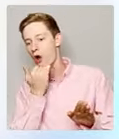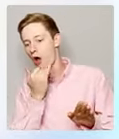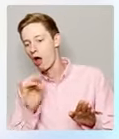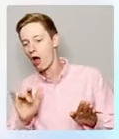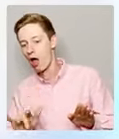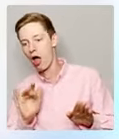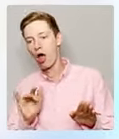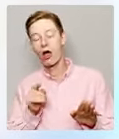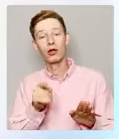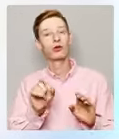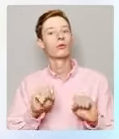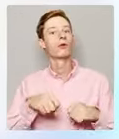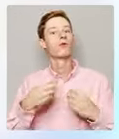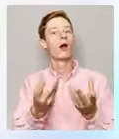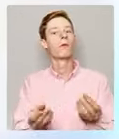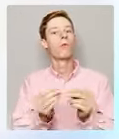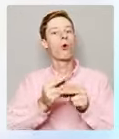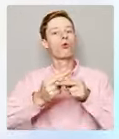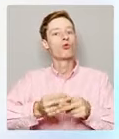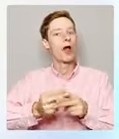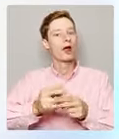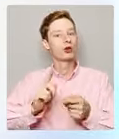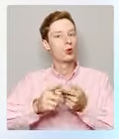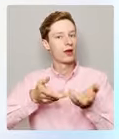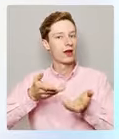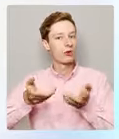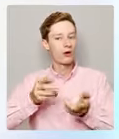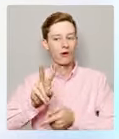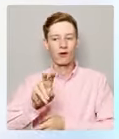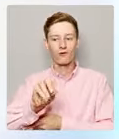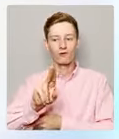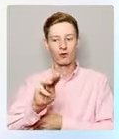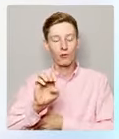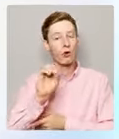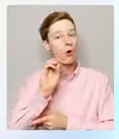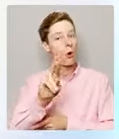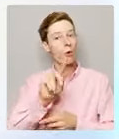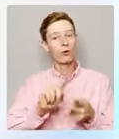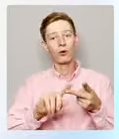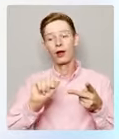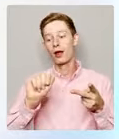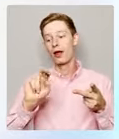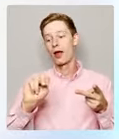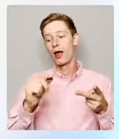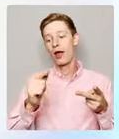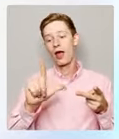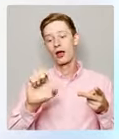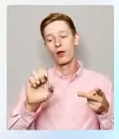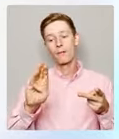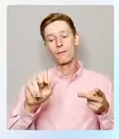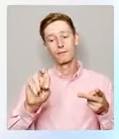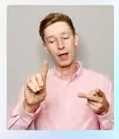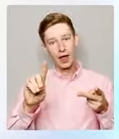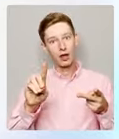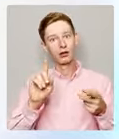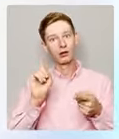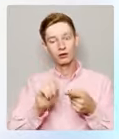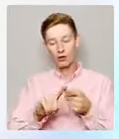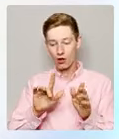To accomplish this, you can give more weight to the interaction volume or an angle band for directional selection that a user is currently in